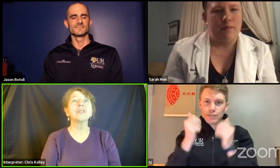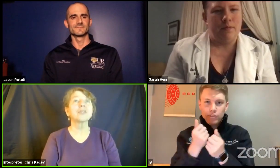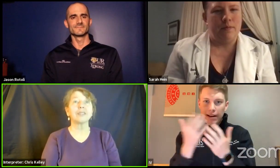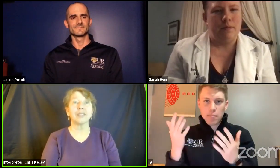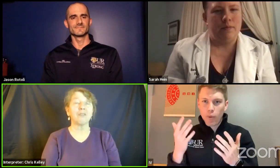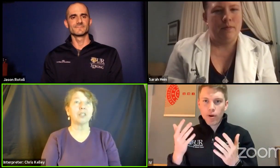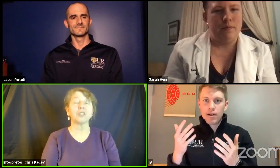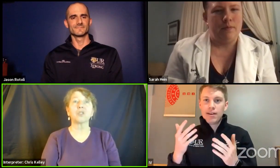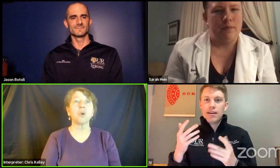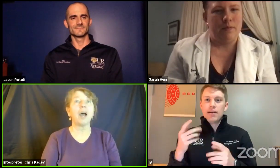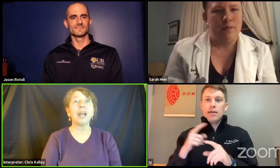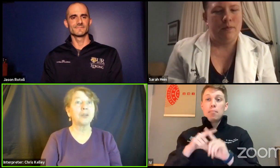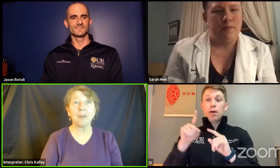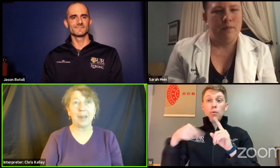department.